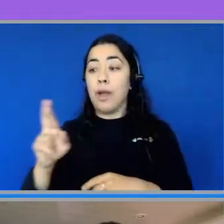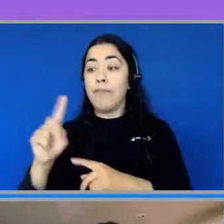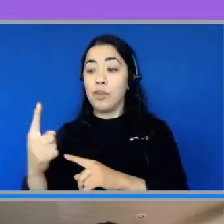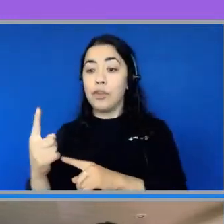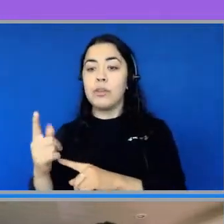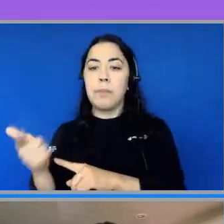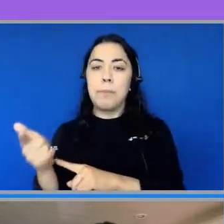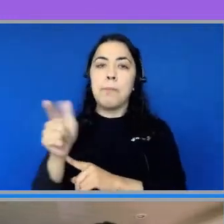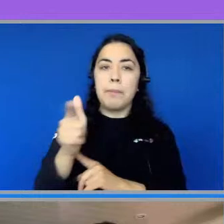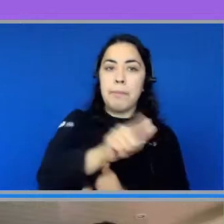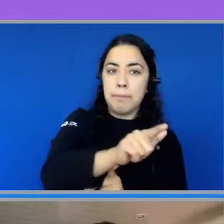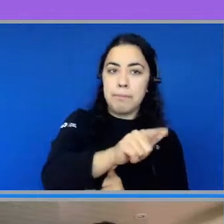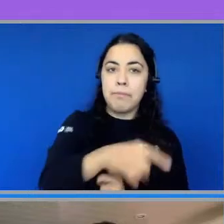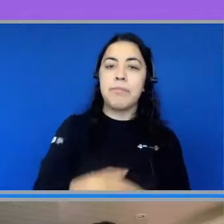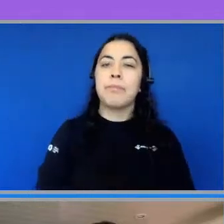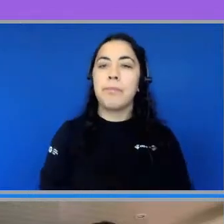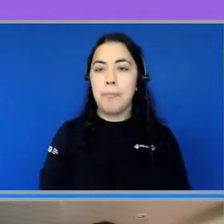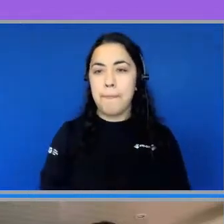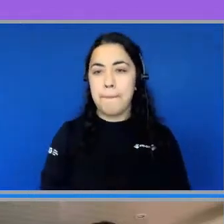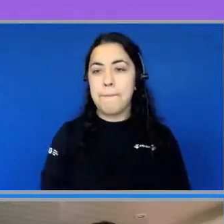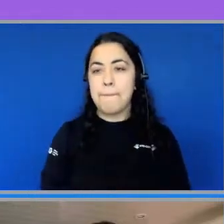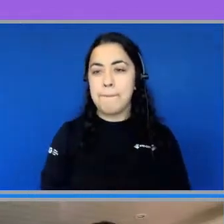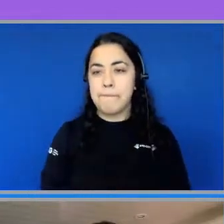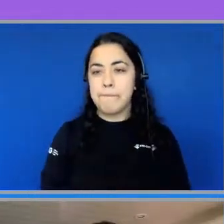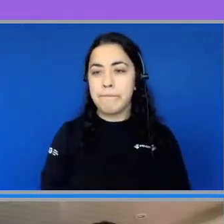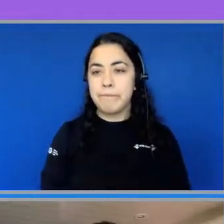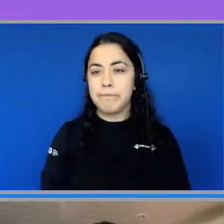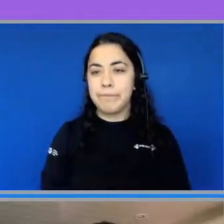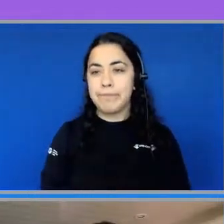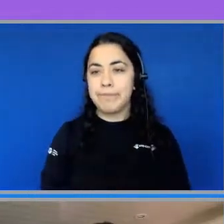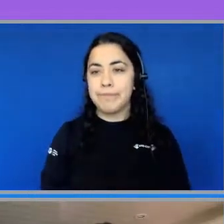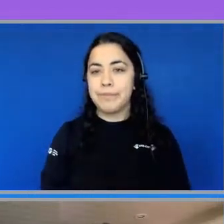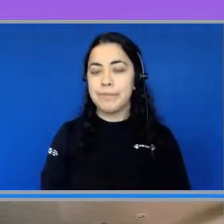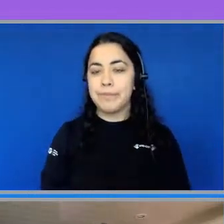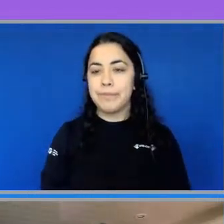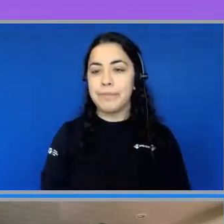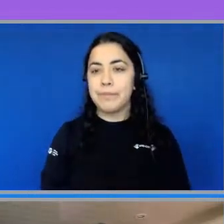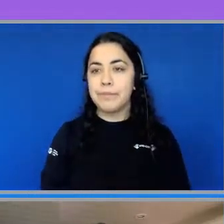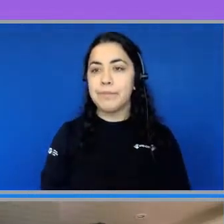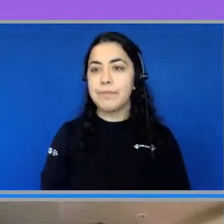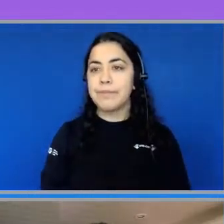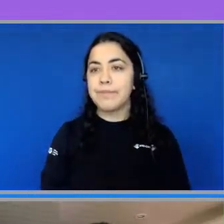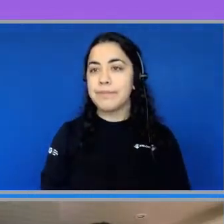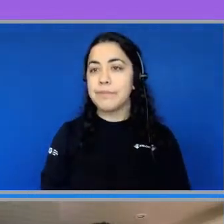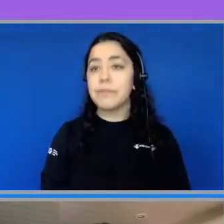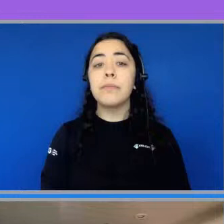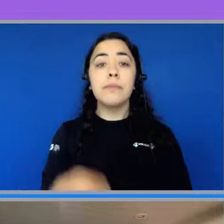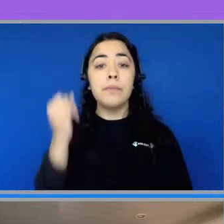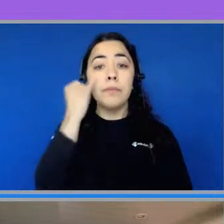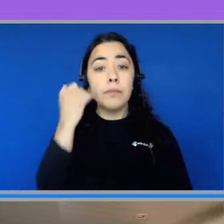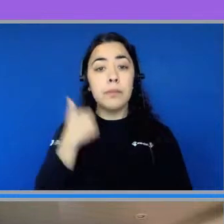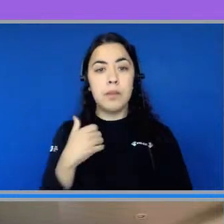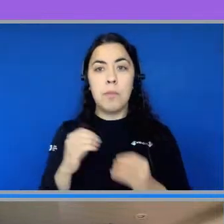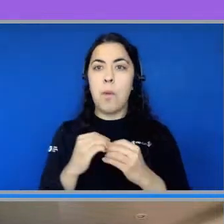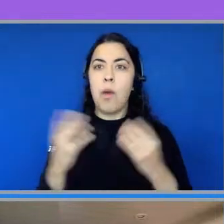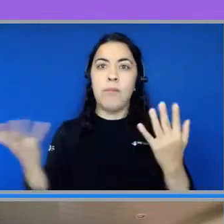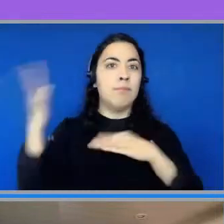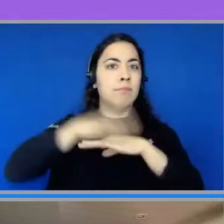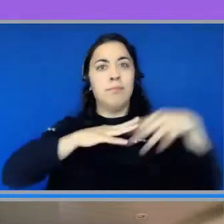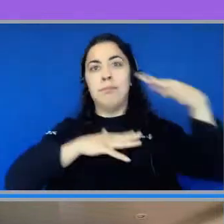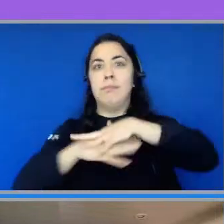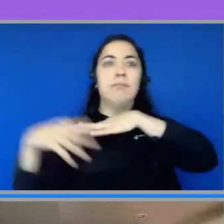first. If I want to make it even